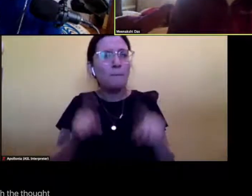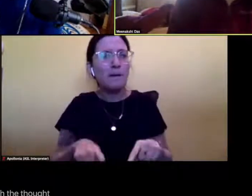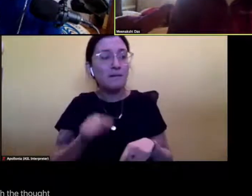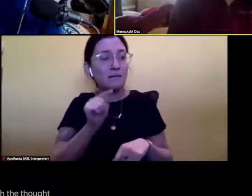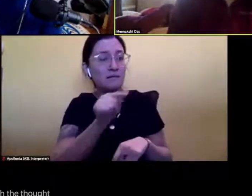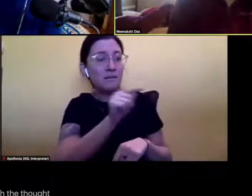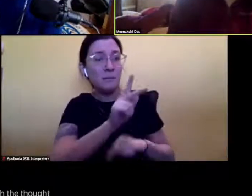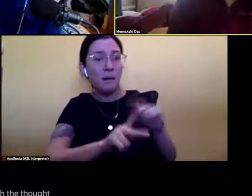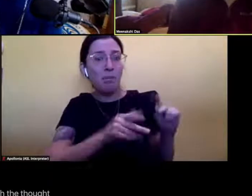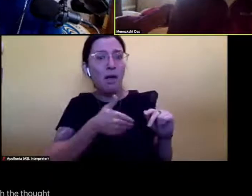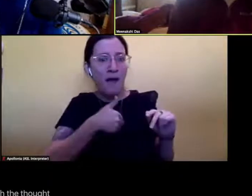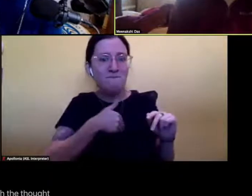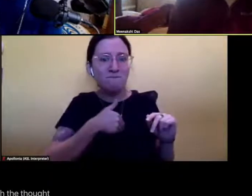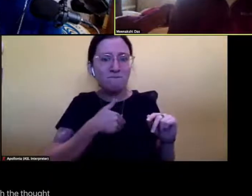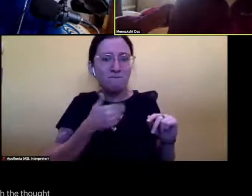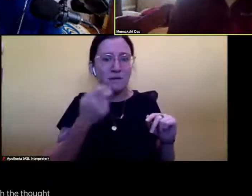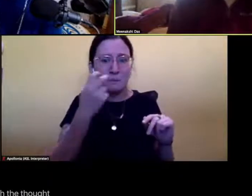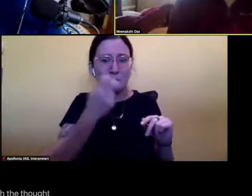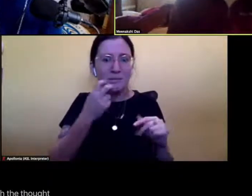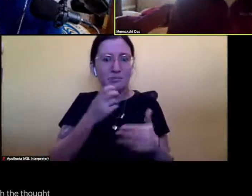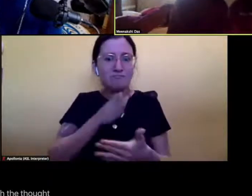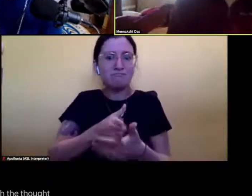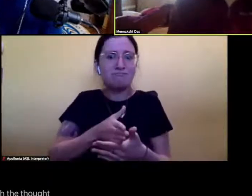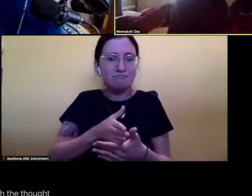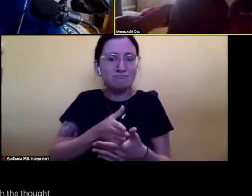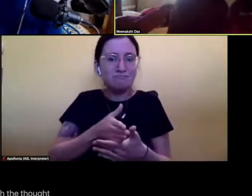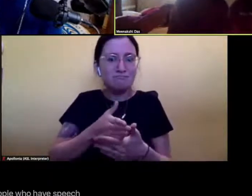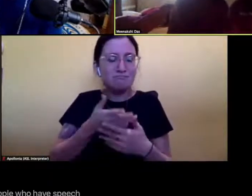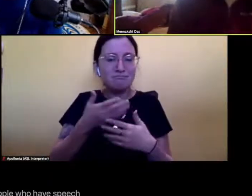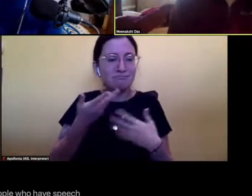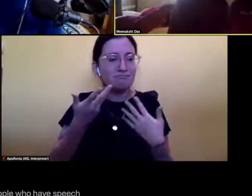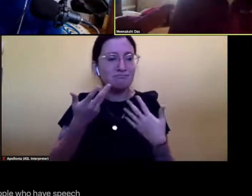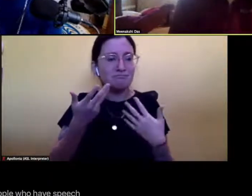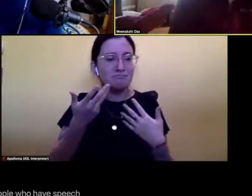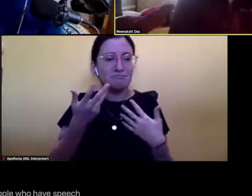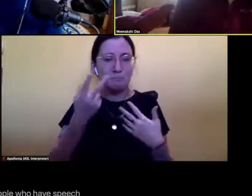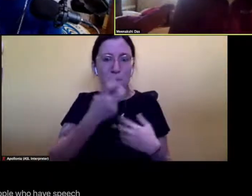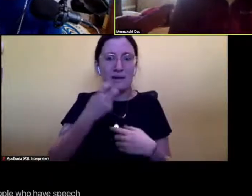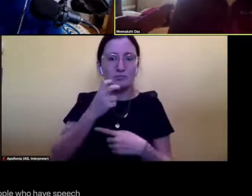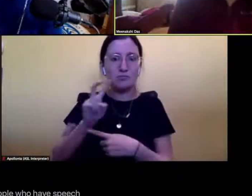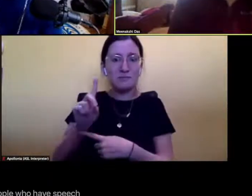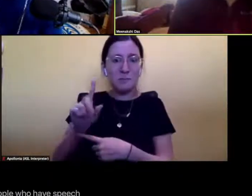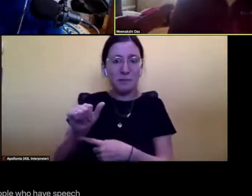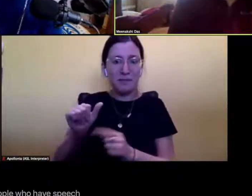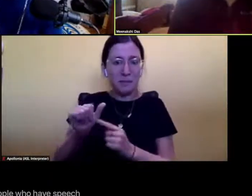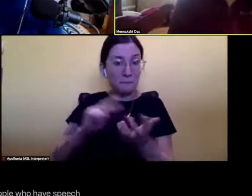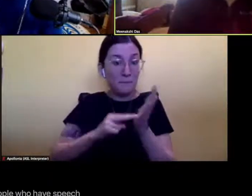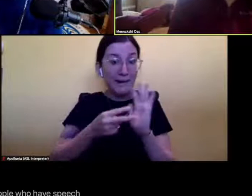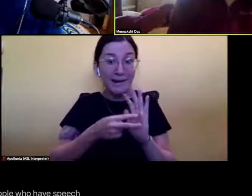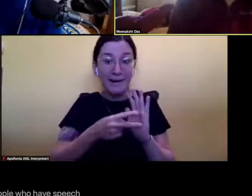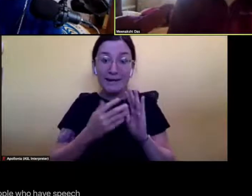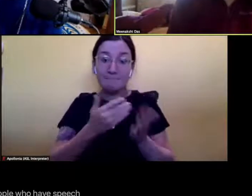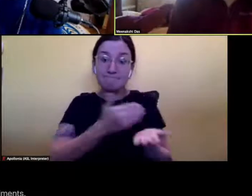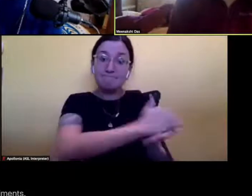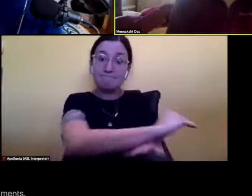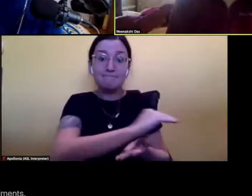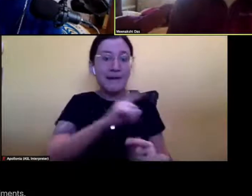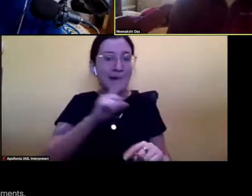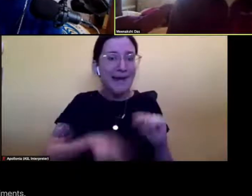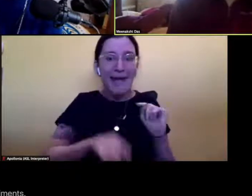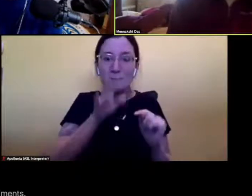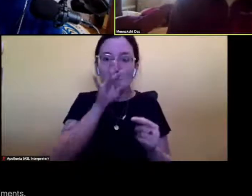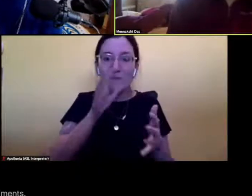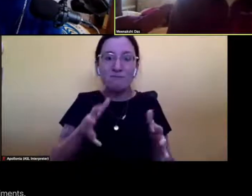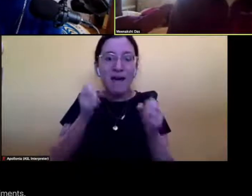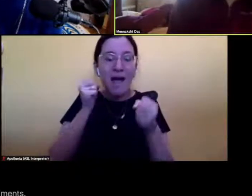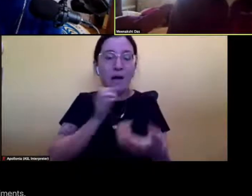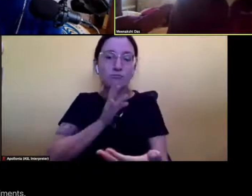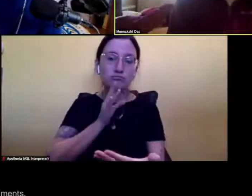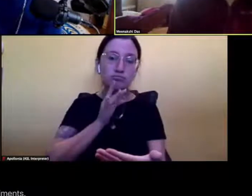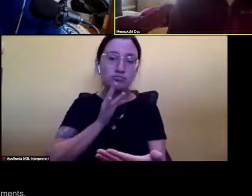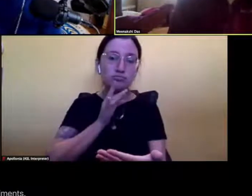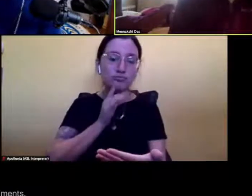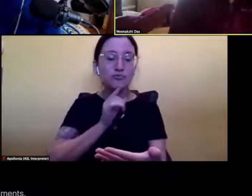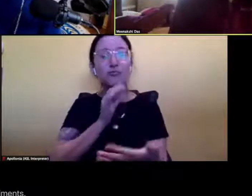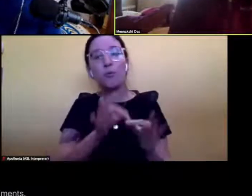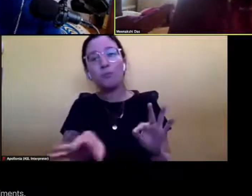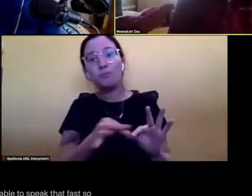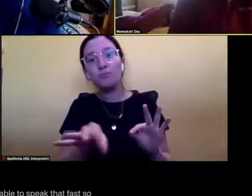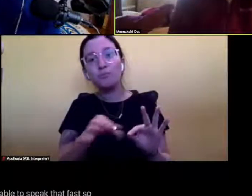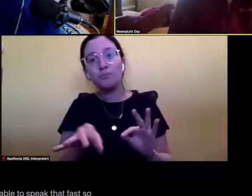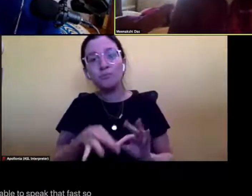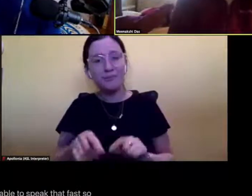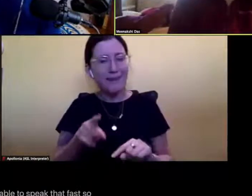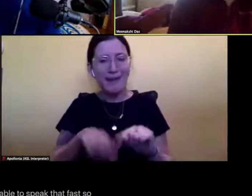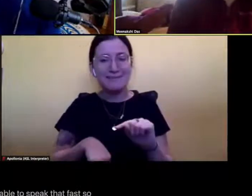have speech impediments, they are not going to be able to speak that fast so we did what we did was